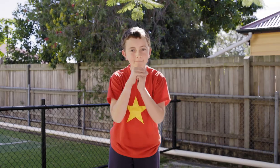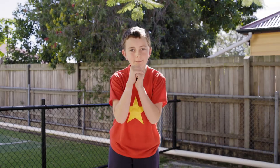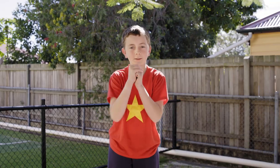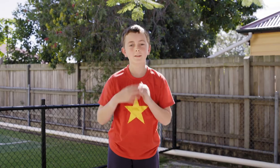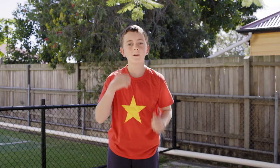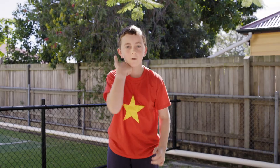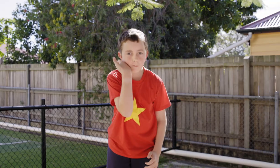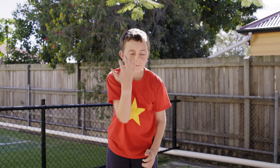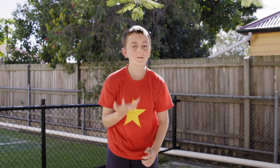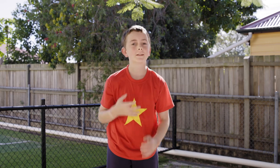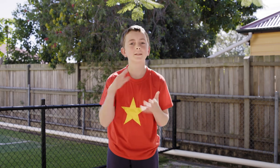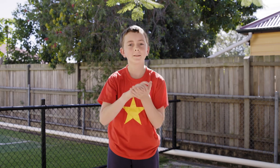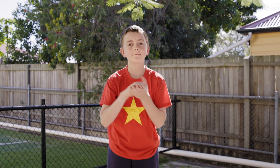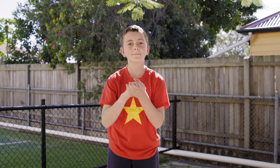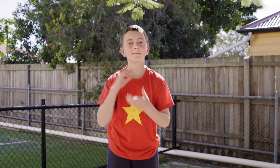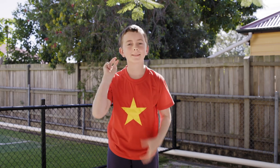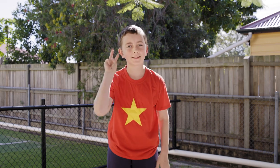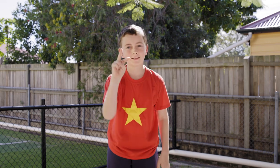Friends are always happy to see you.